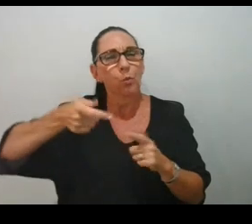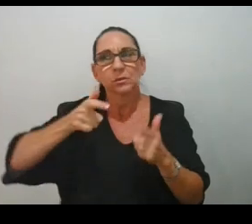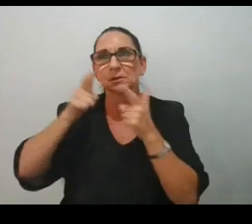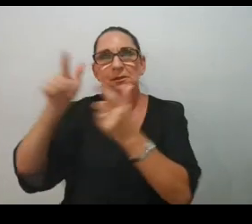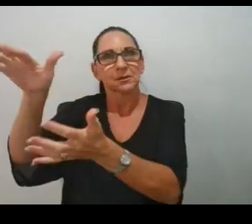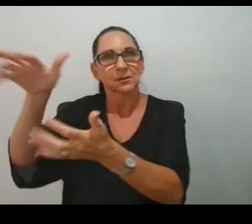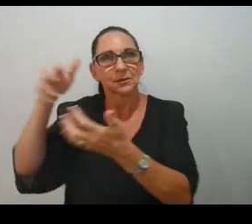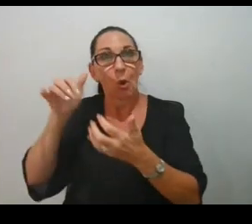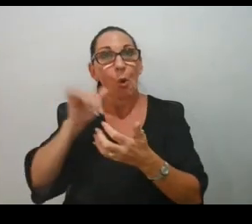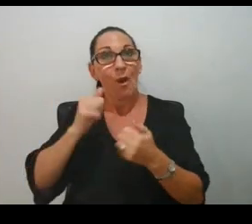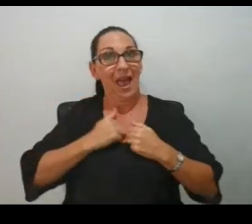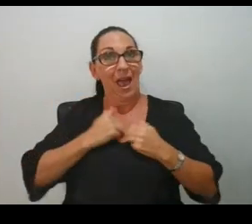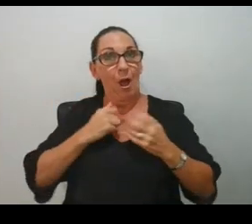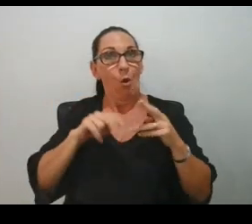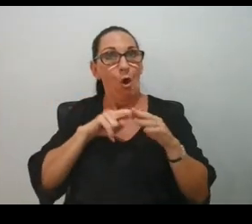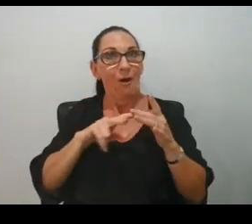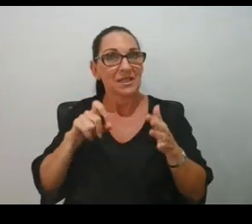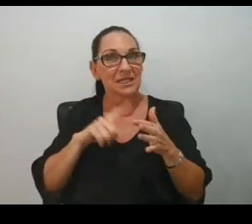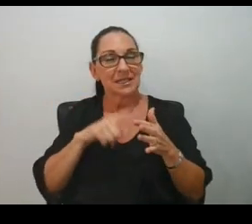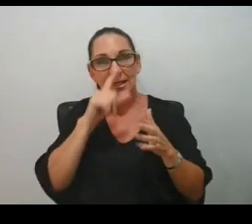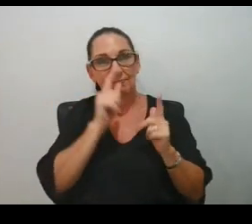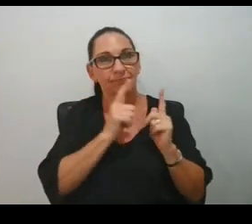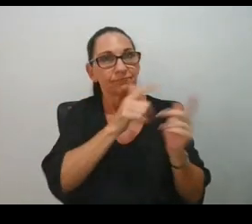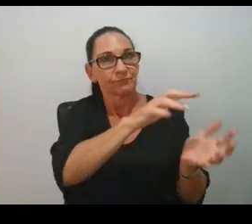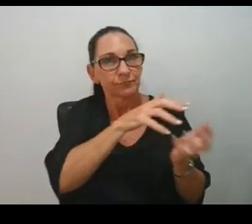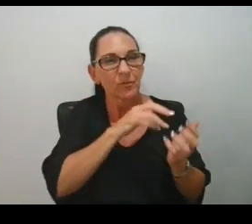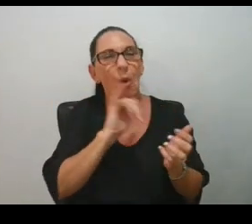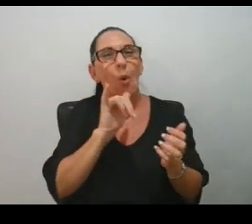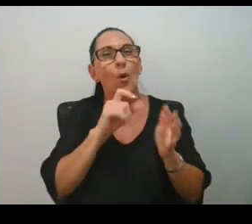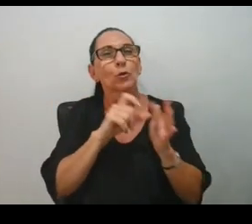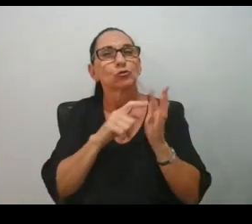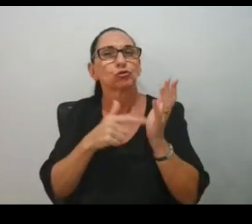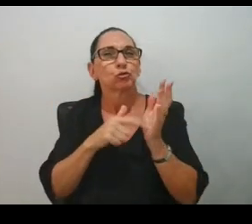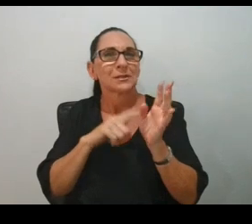um and people can also obtain them from the duty lawyer we've got an electronic copy available